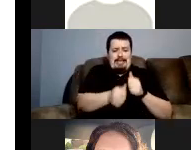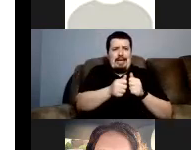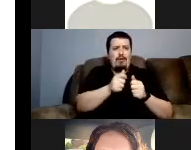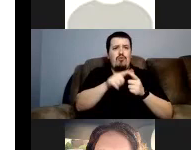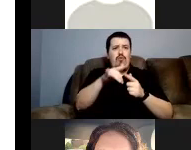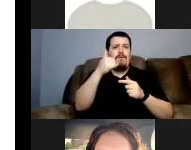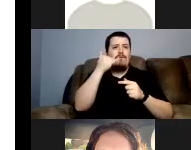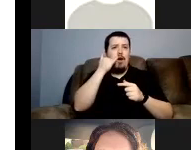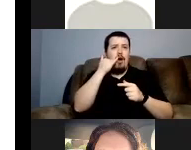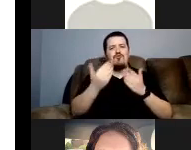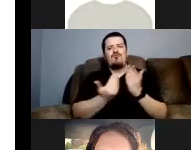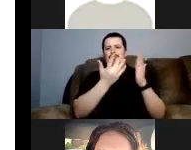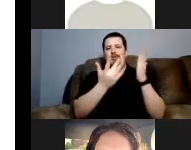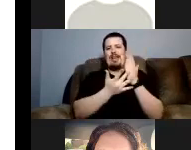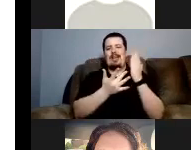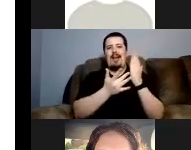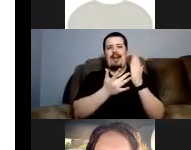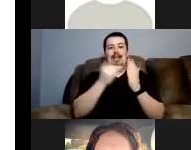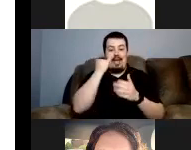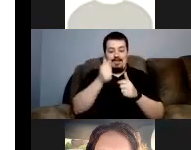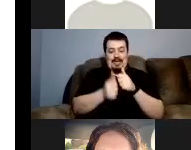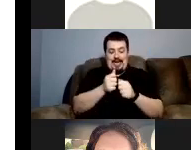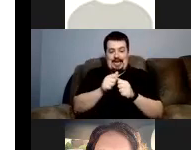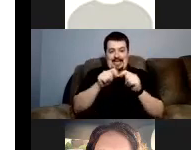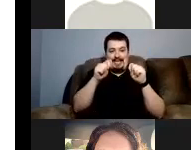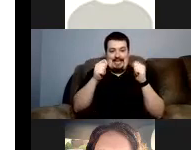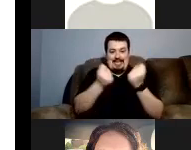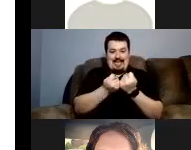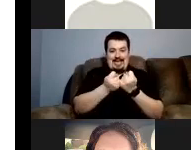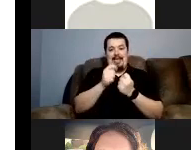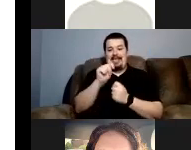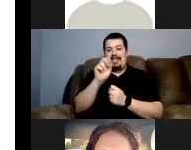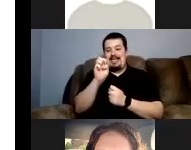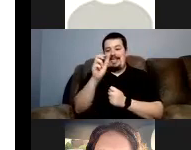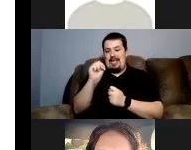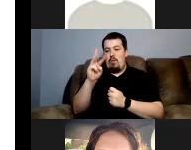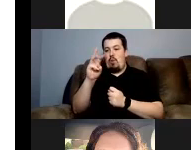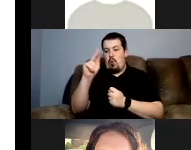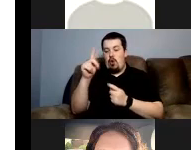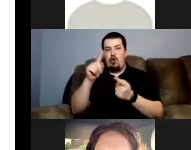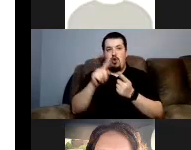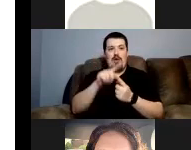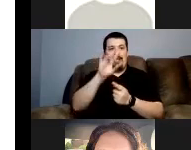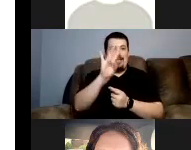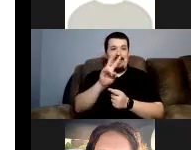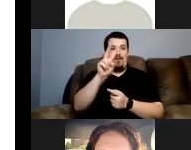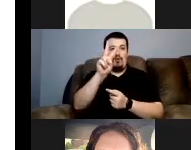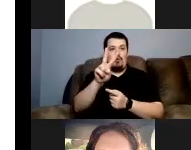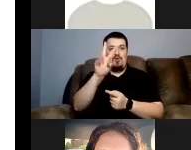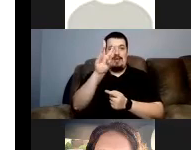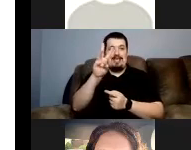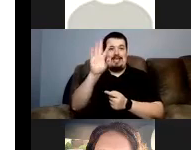of modern technology, if you text teamwork capital T capital W to 72690 you'll get those handy little